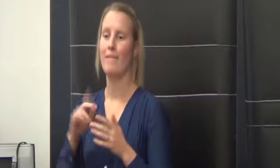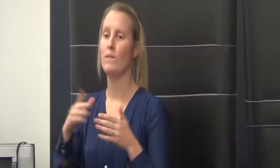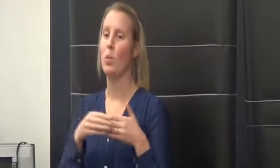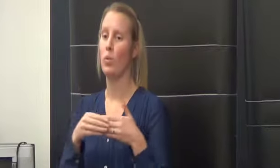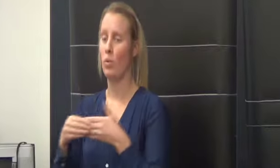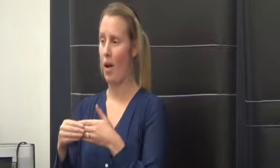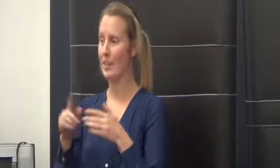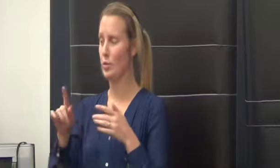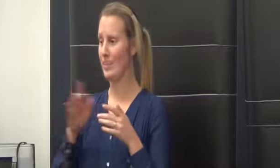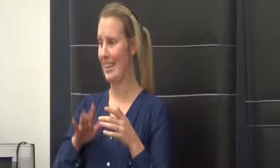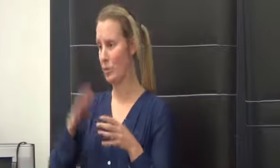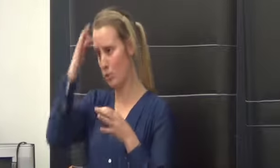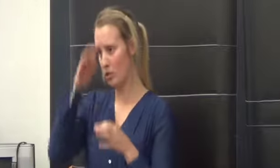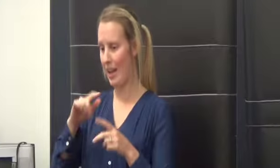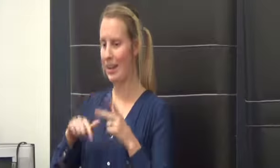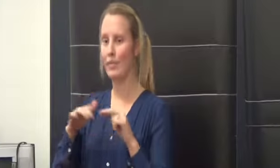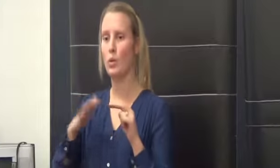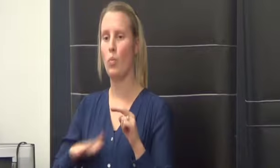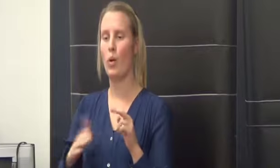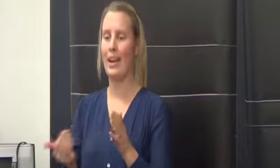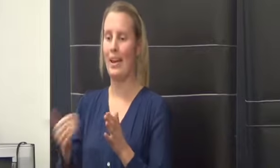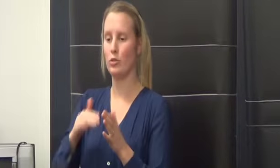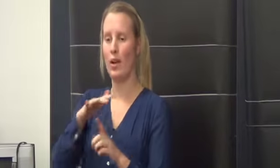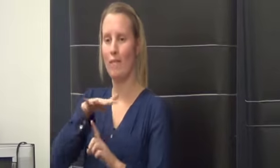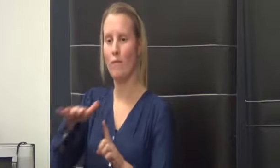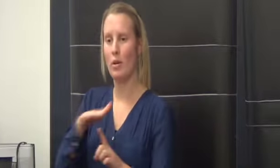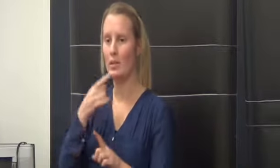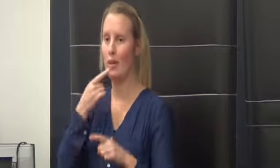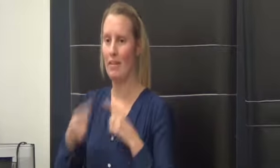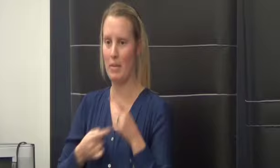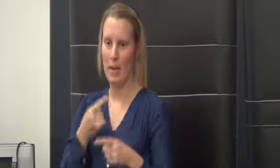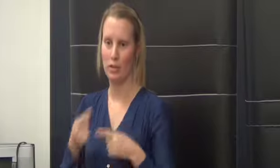That's what you're talking about Paola is Environmental Information.